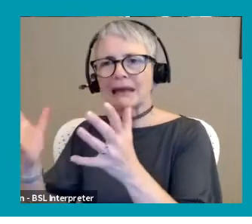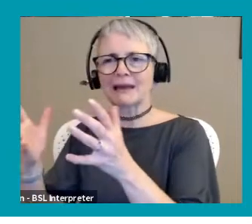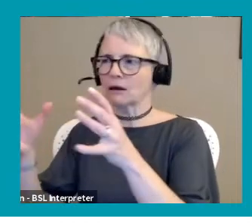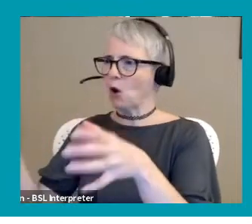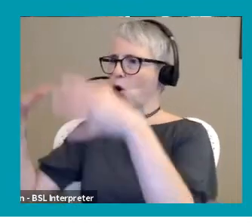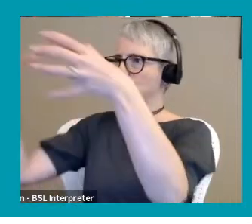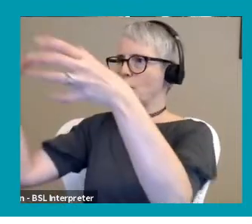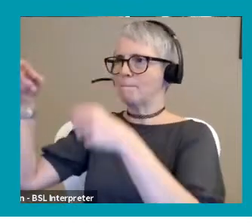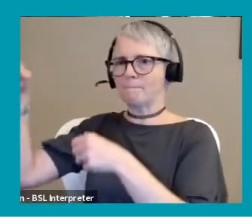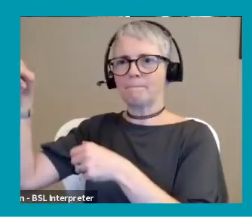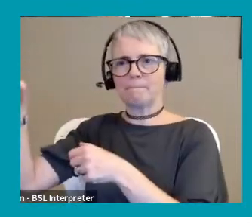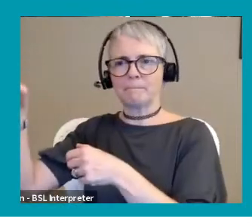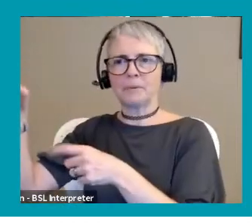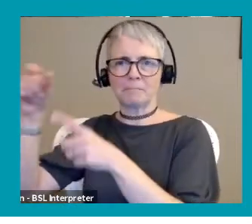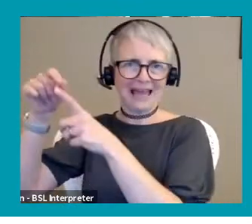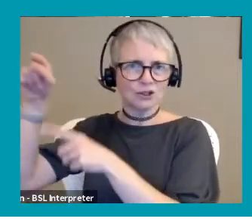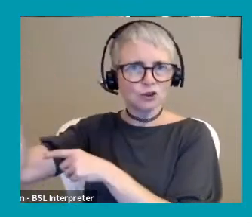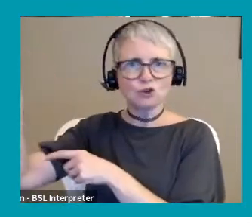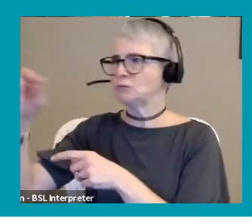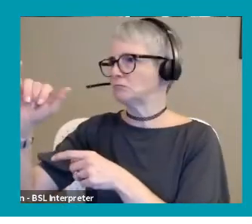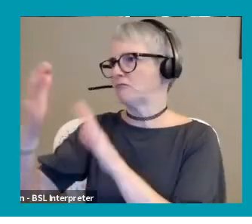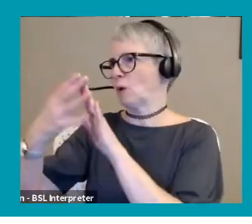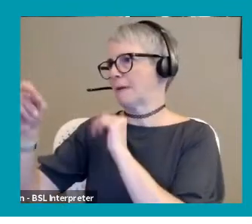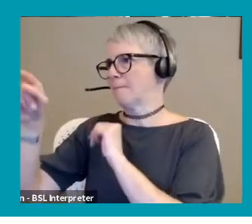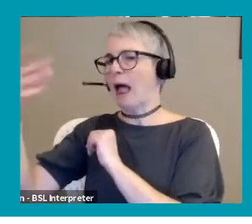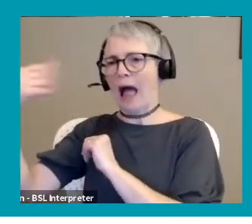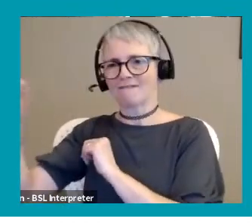So again, accounting, administration, areas like that who know the sorts of